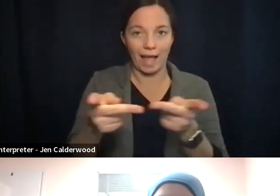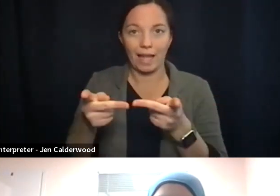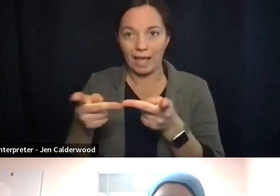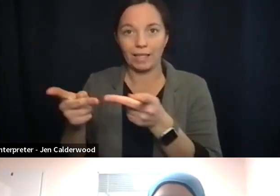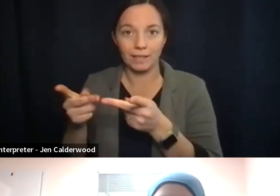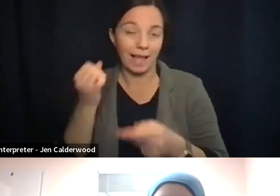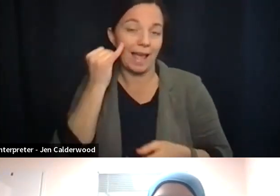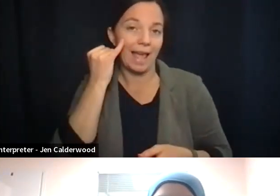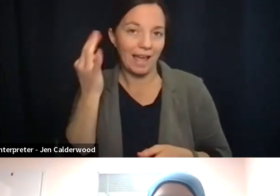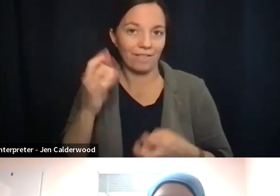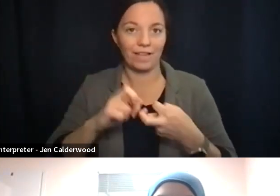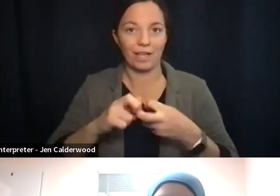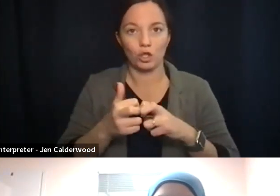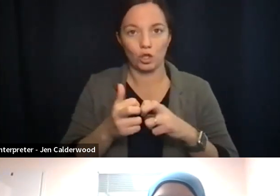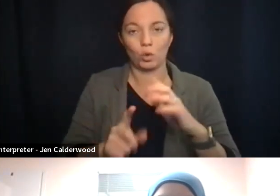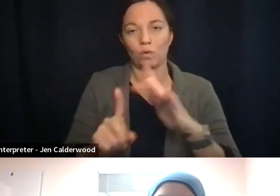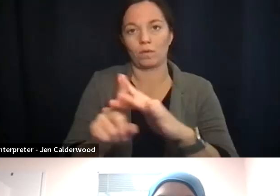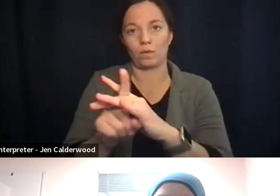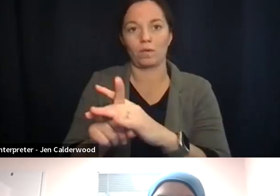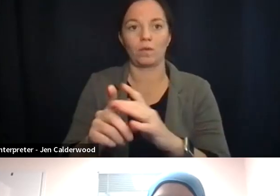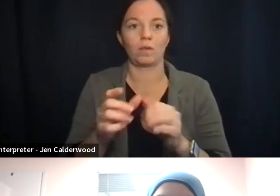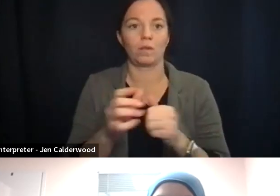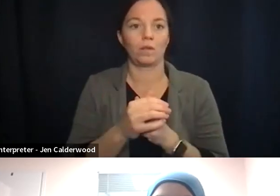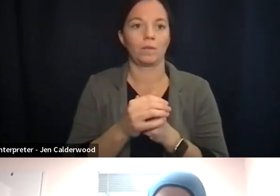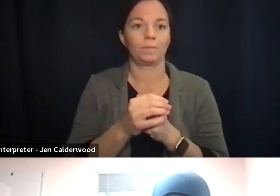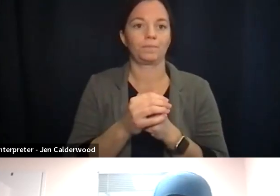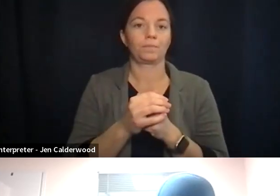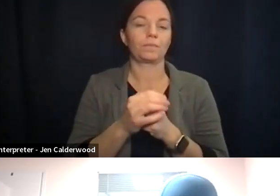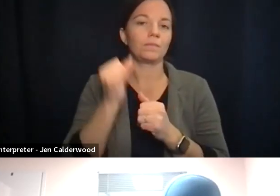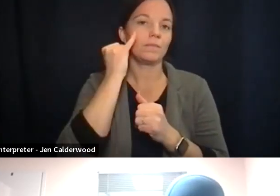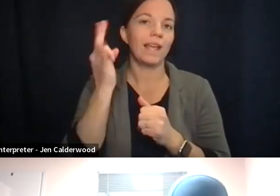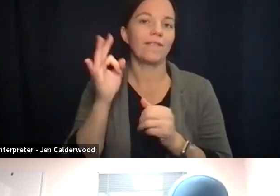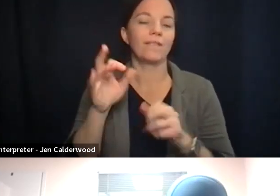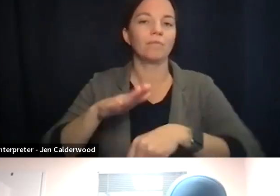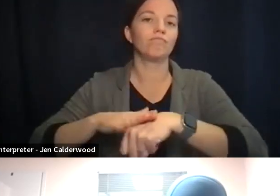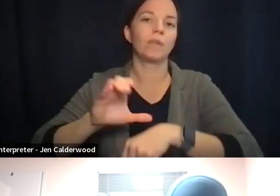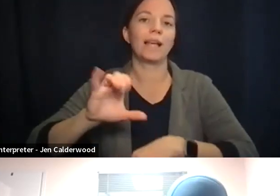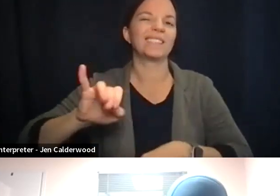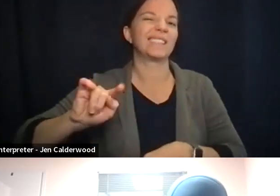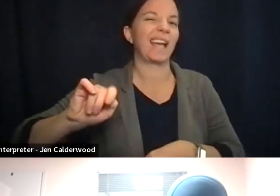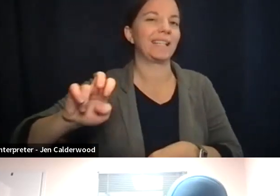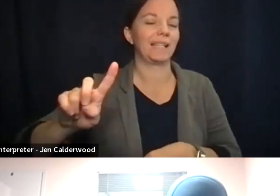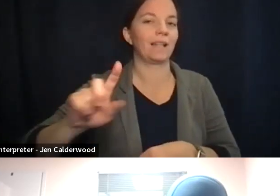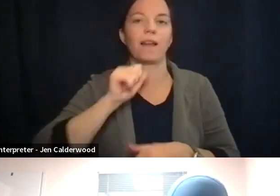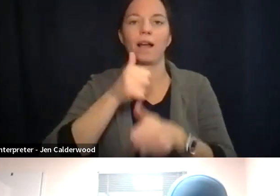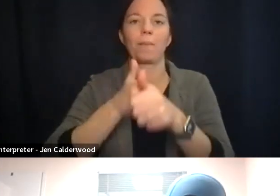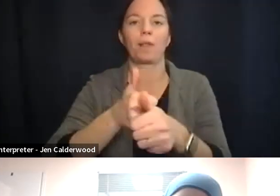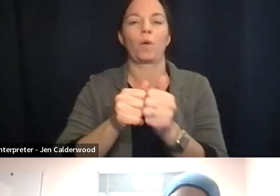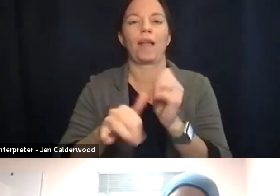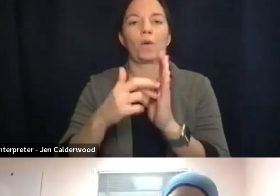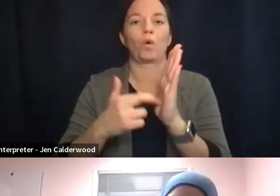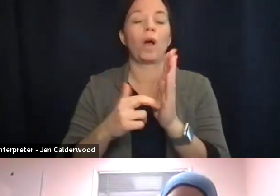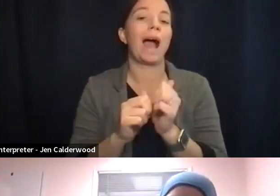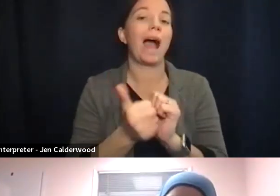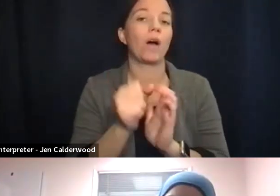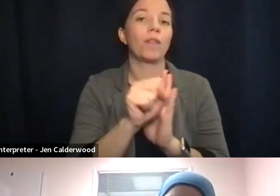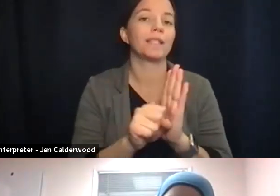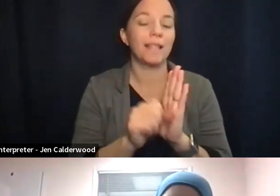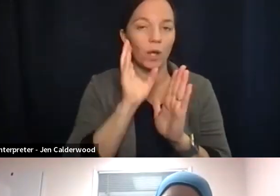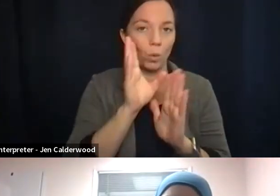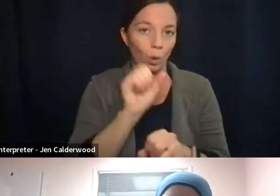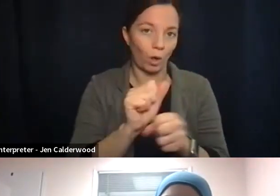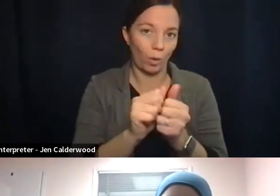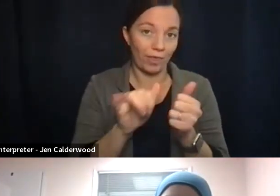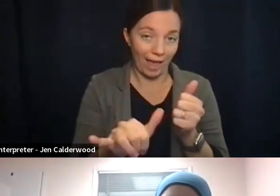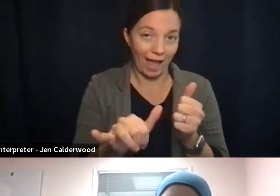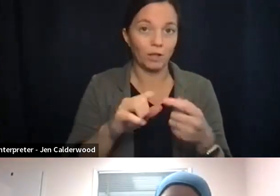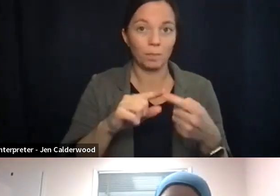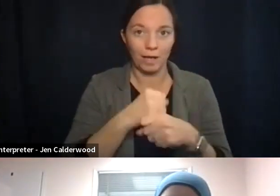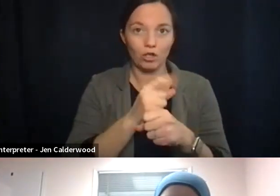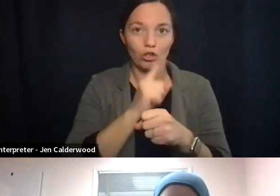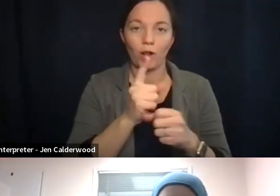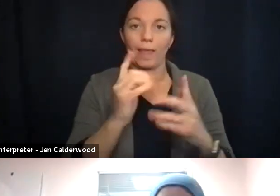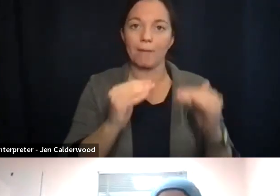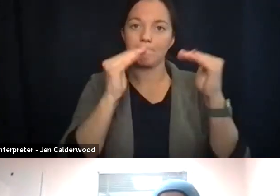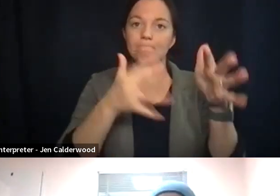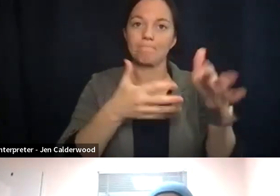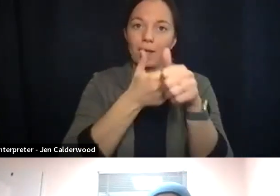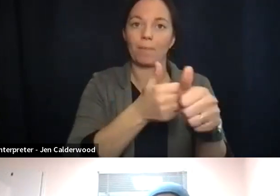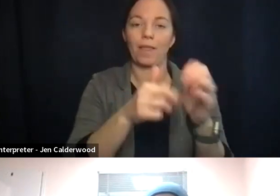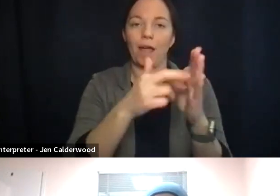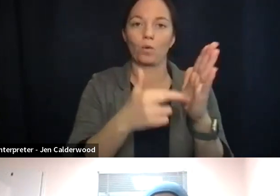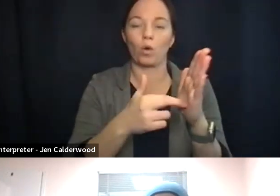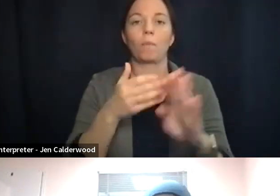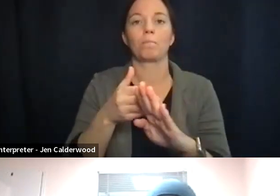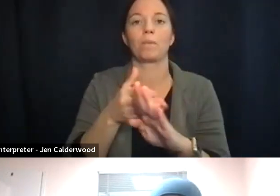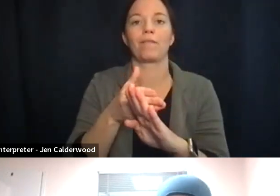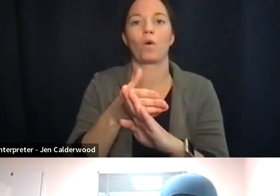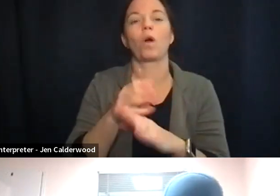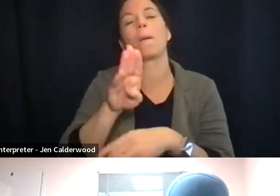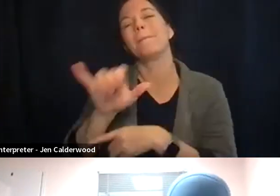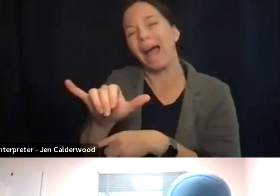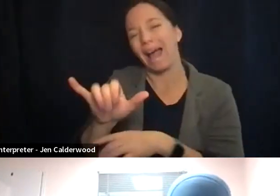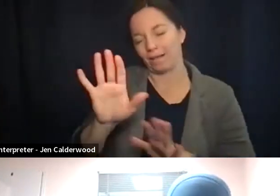He will, for being in non-compliance with the rule, and how States are going to work with those settings to get them in line with the rule, and and compliance.